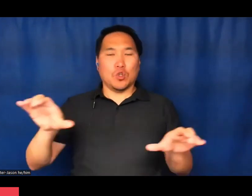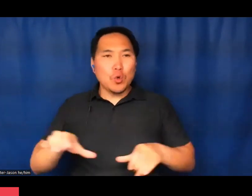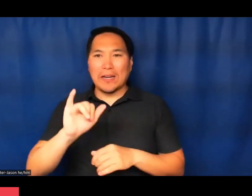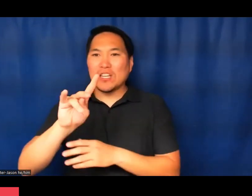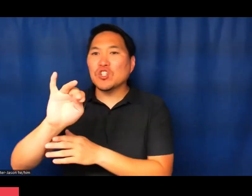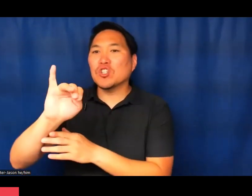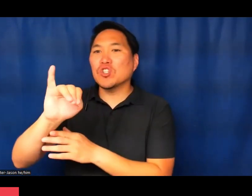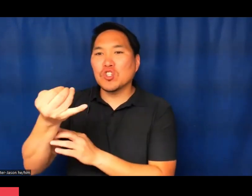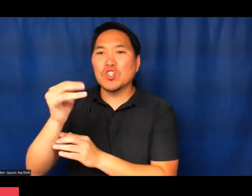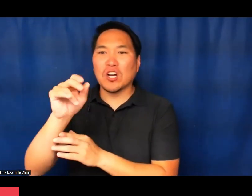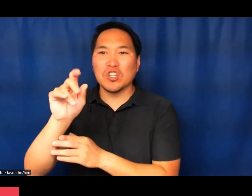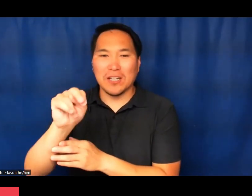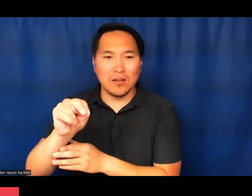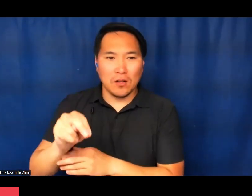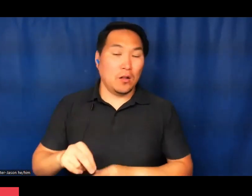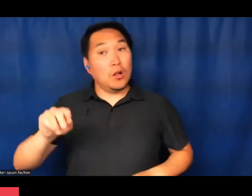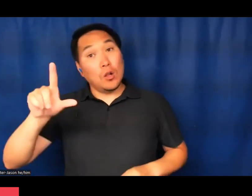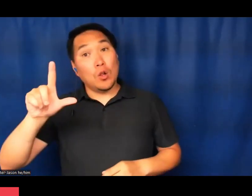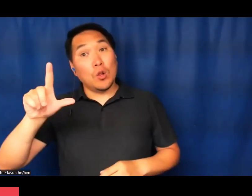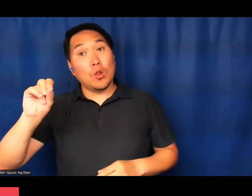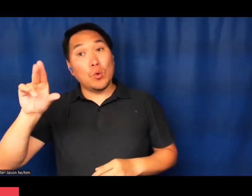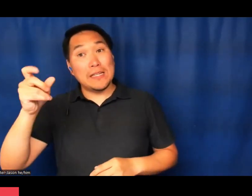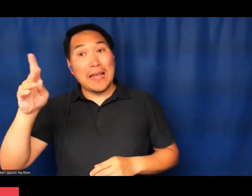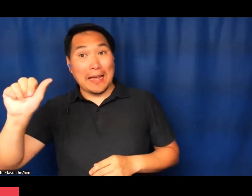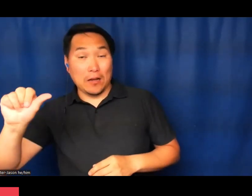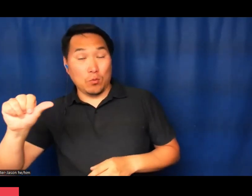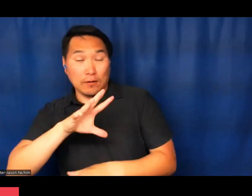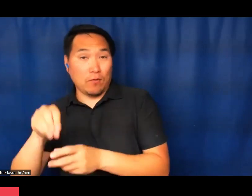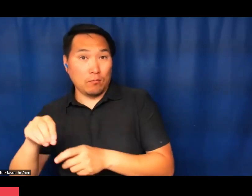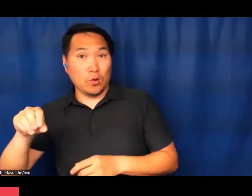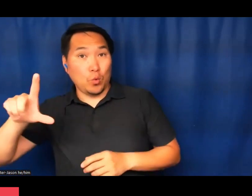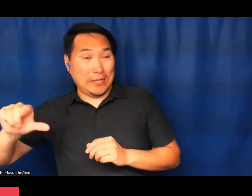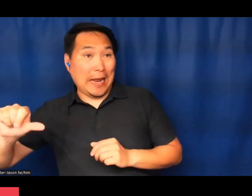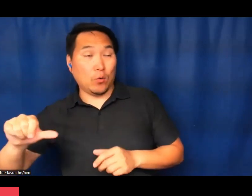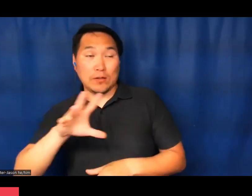Louisiana was part of the suit as well so, now there's a nationwide injunction upheld